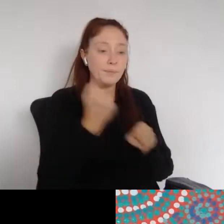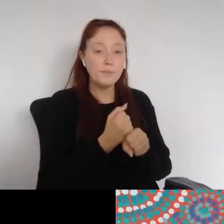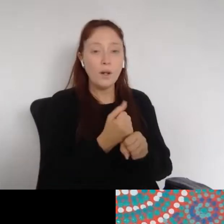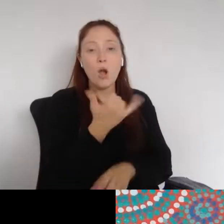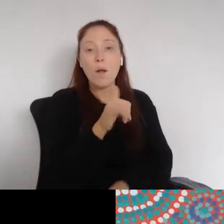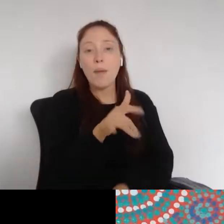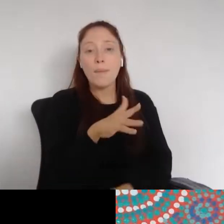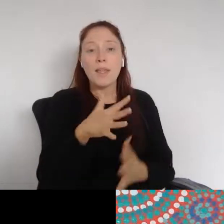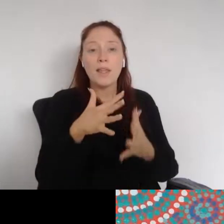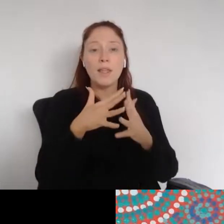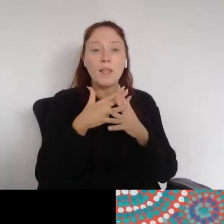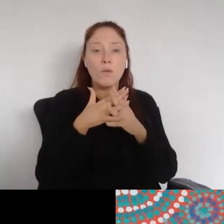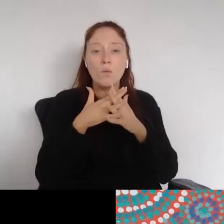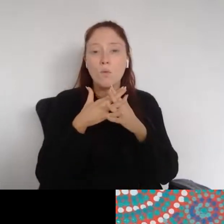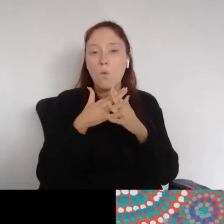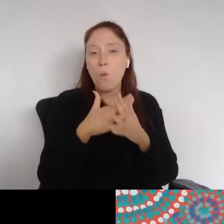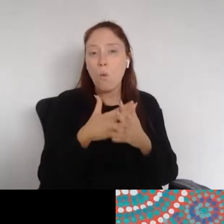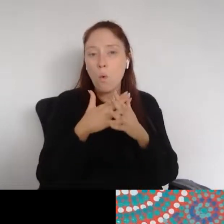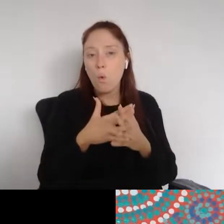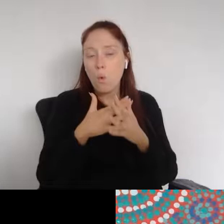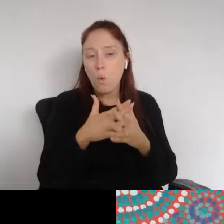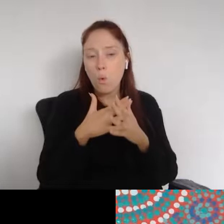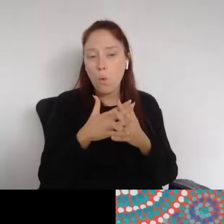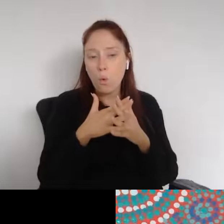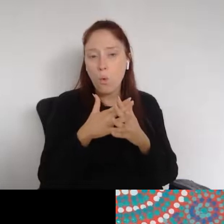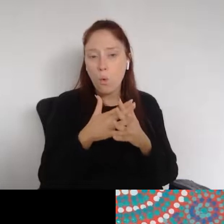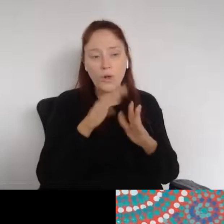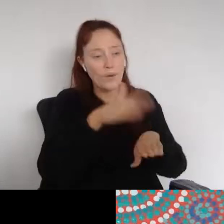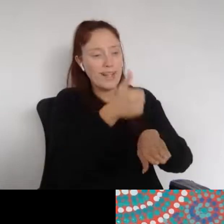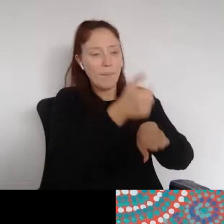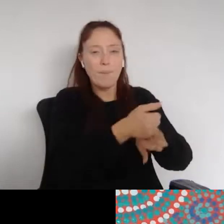particular entity involved, but you might be able to appoint someone as a signatory with your bank